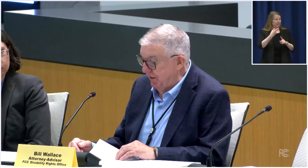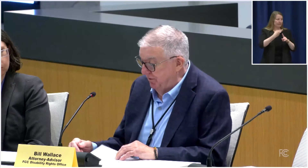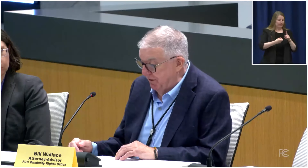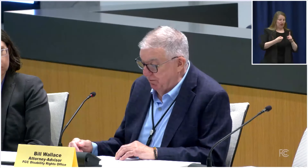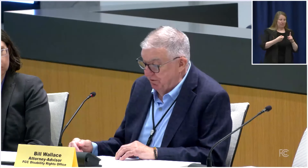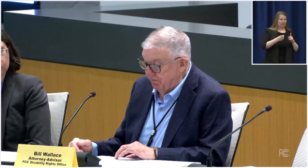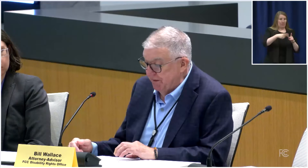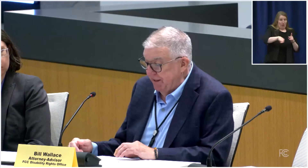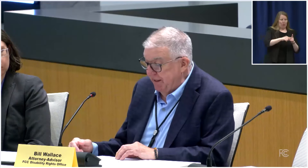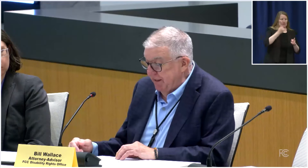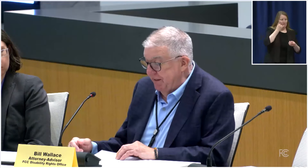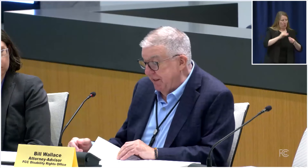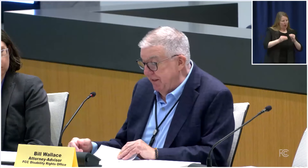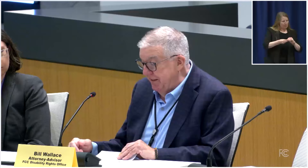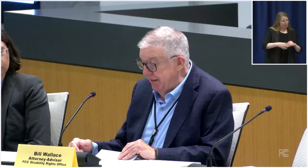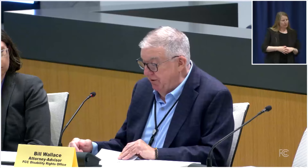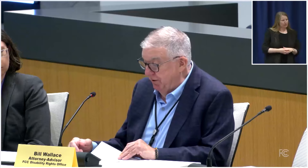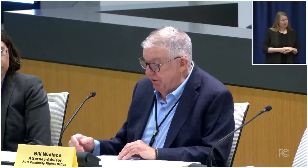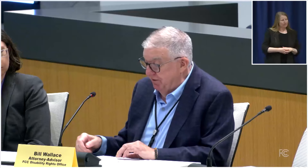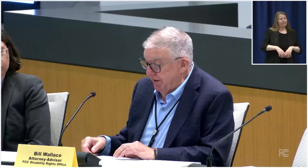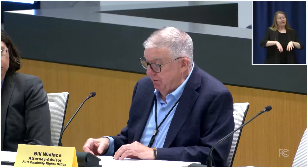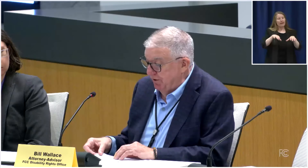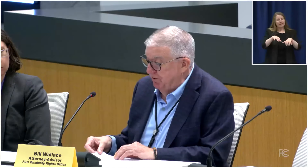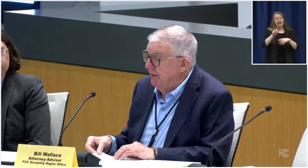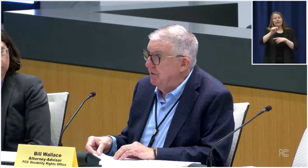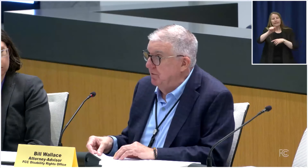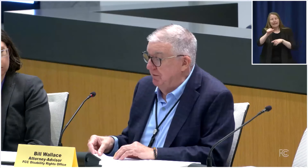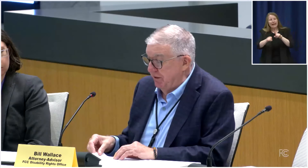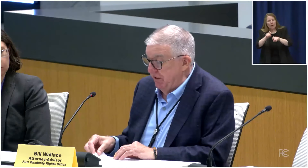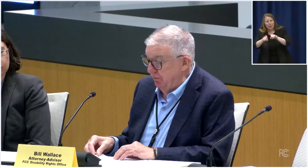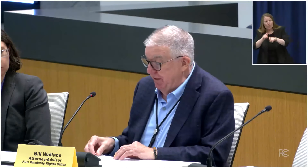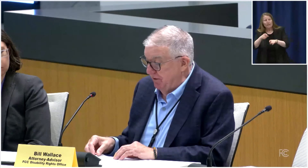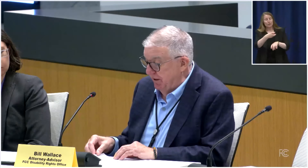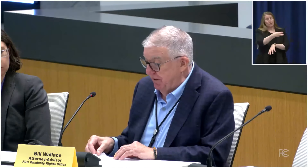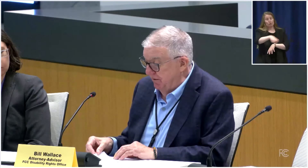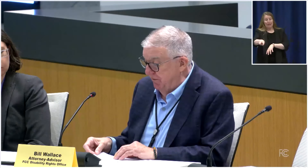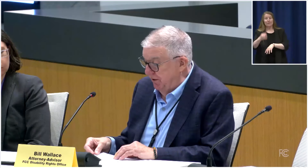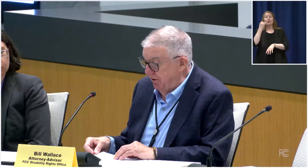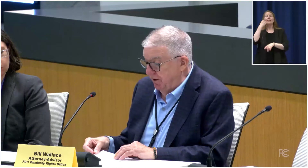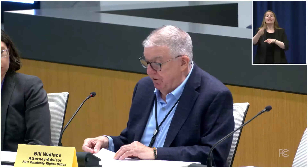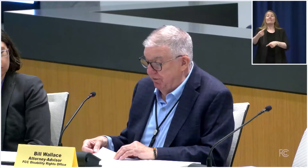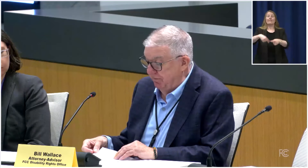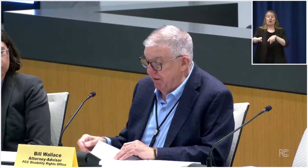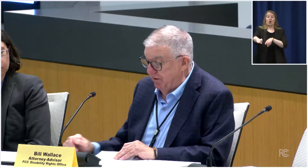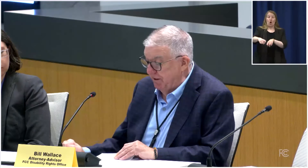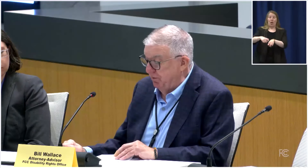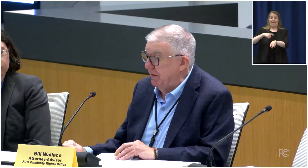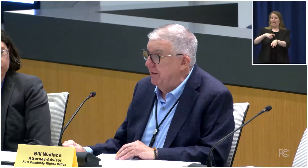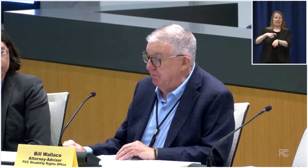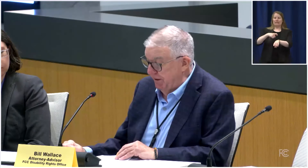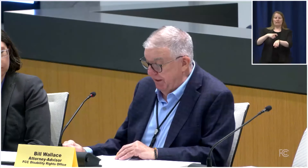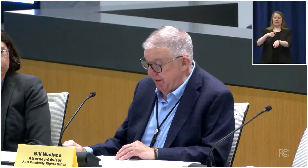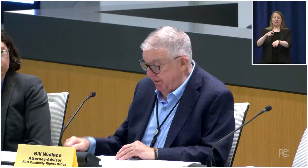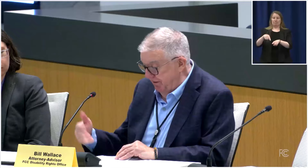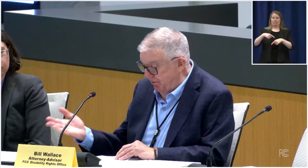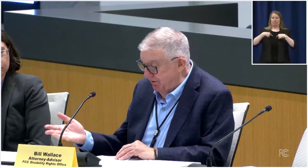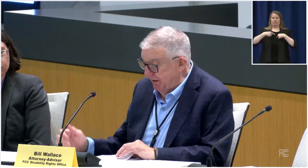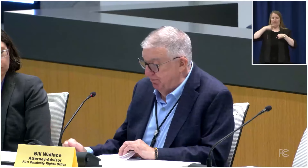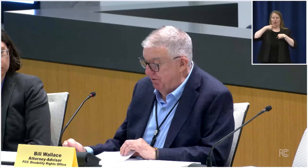CUSTOMER SUPPORT TELEPHONE NUMBERS AND THE ASSOCIATED ROUTING INFORMATION. CONDUCTING DATA QUERIES TO OBTAIN ROUTING INFORMATION